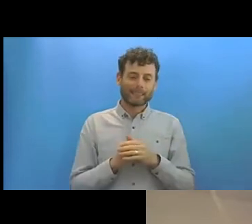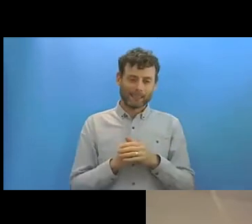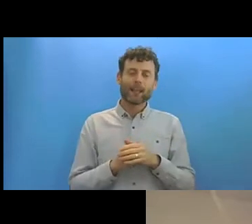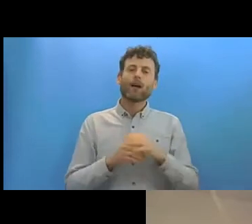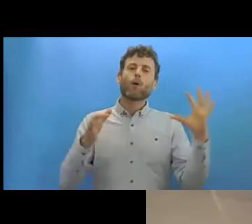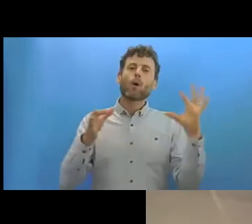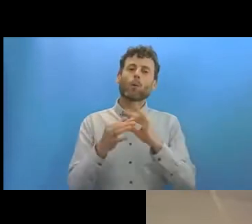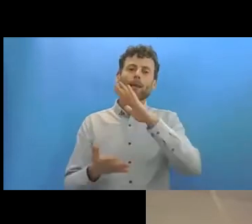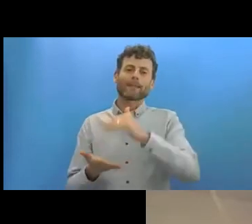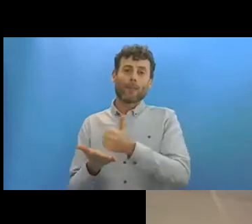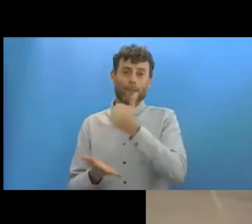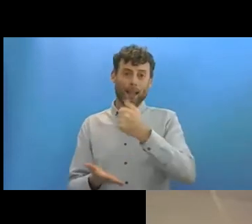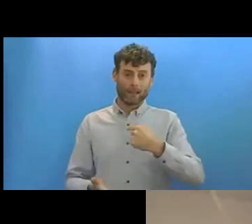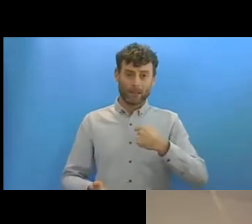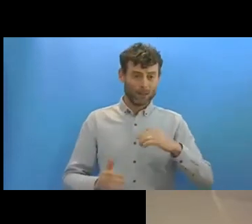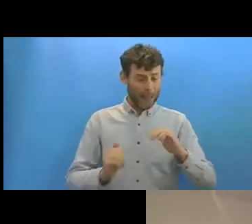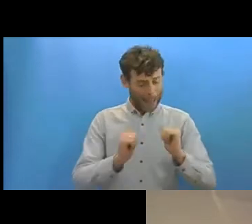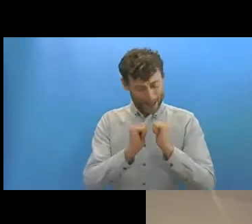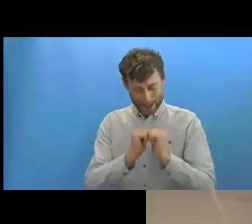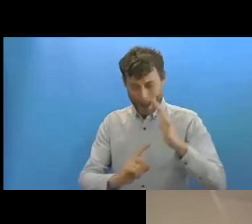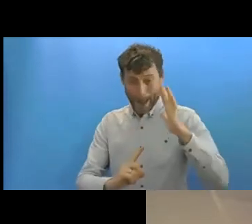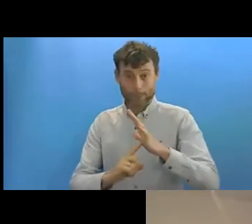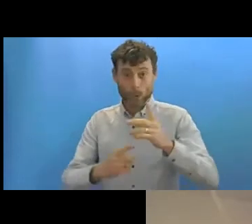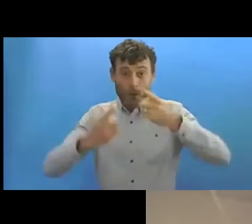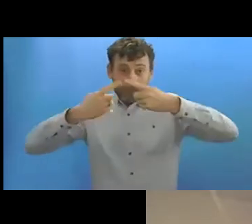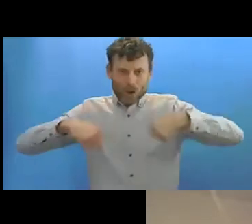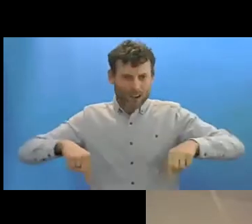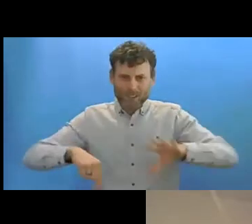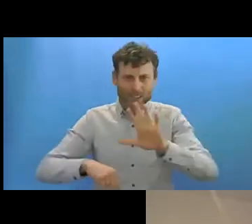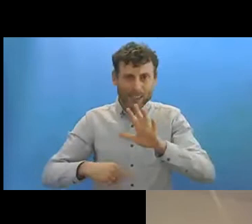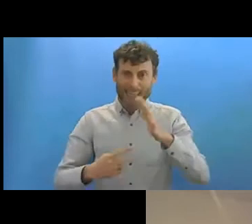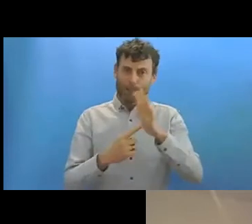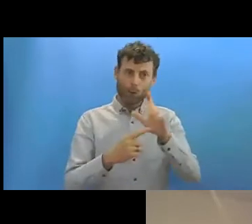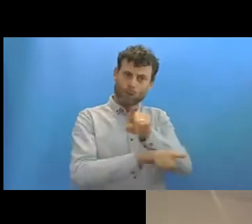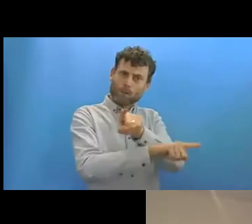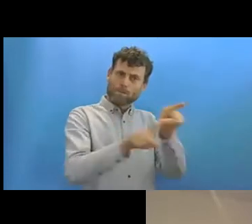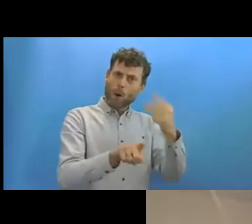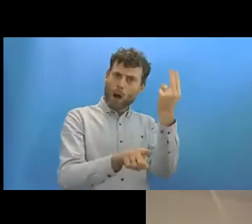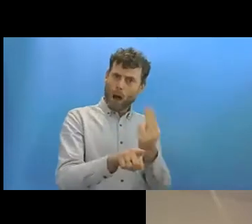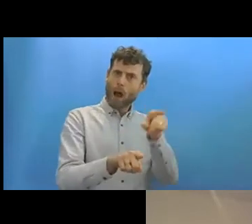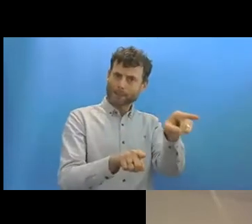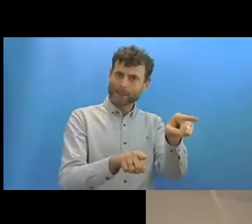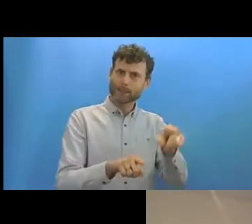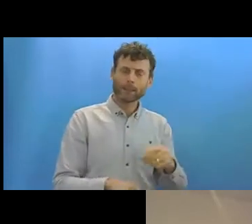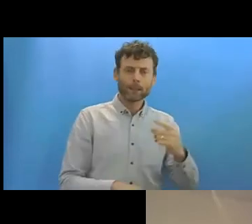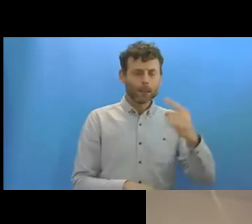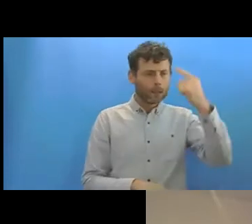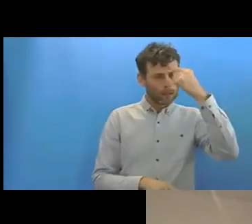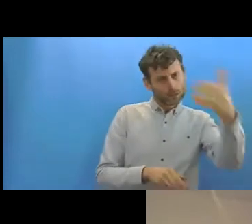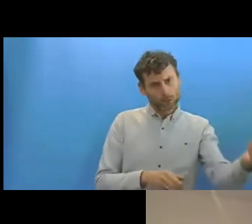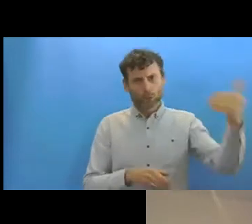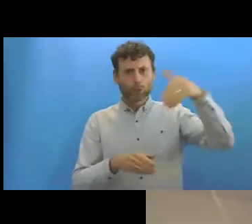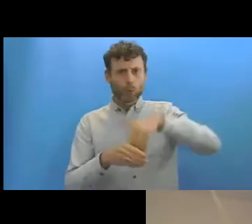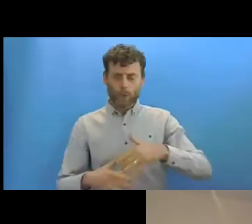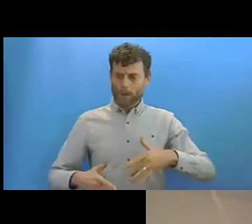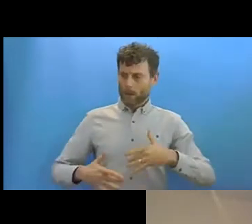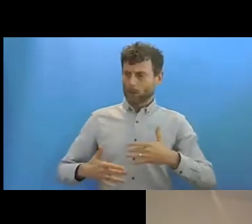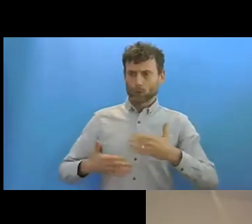Unlimited and the Southbank, that relationship is really important, not just for us but also for artists. It's absolutely a core element that drives people to want to engage with